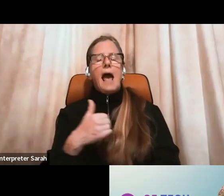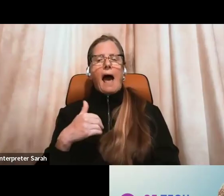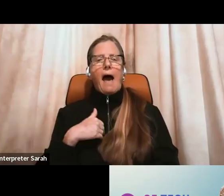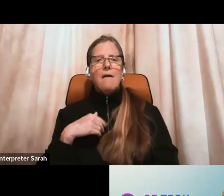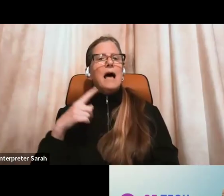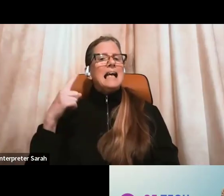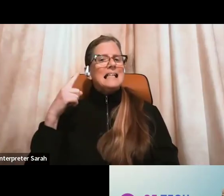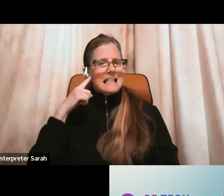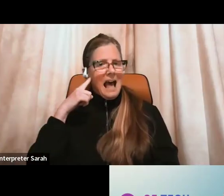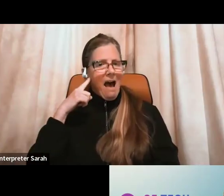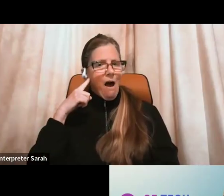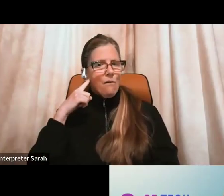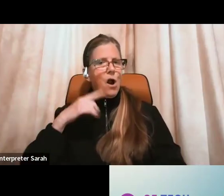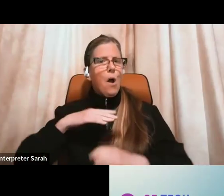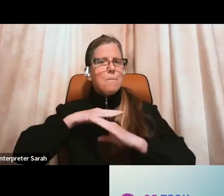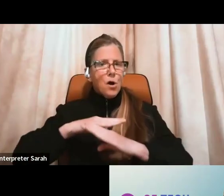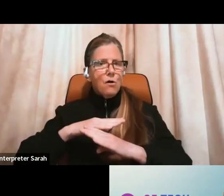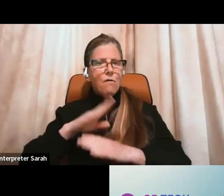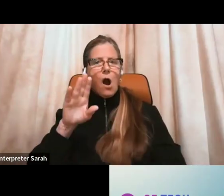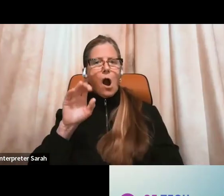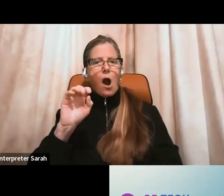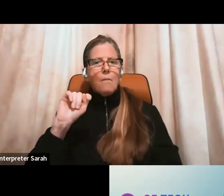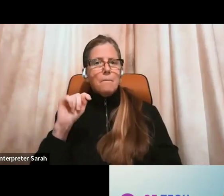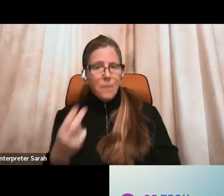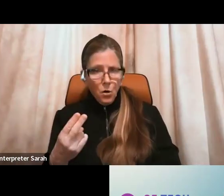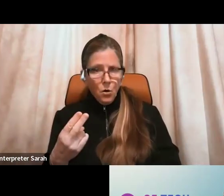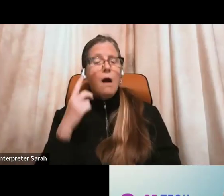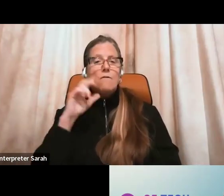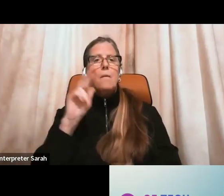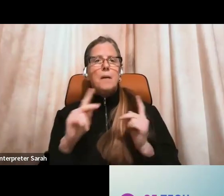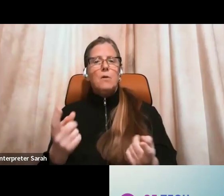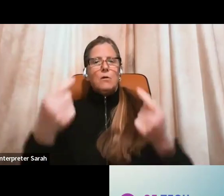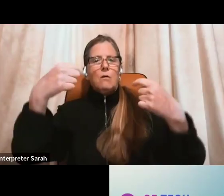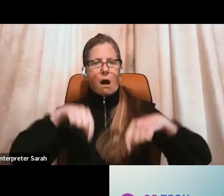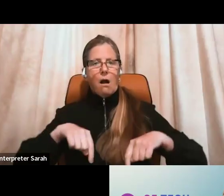people to come in, and if they need help, you know, we… one of us will be in there with them